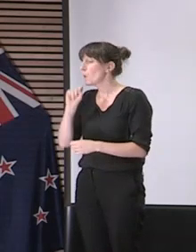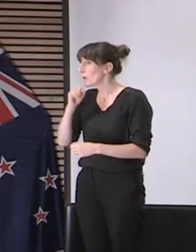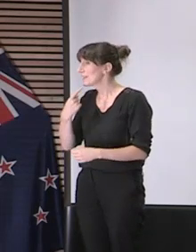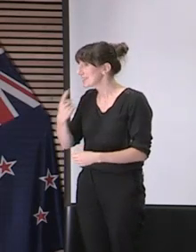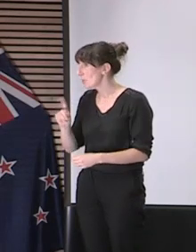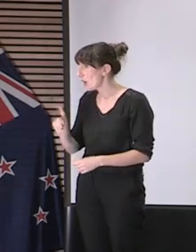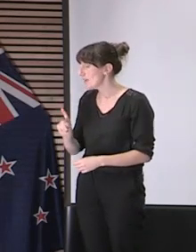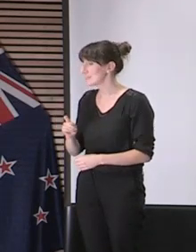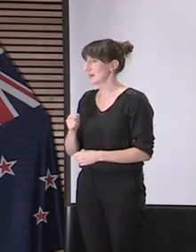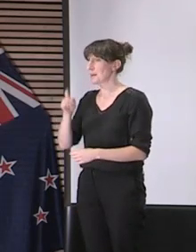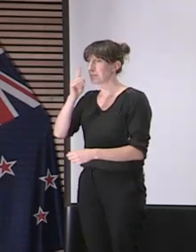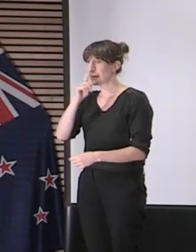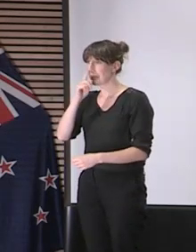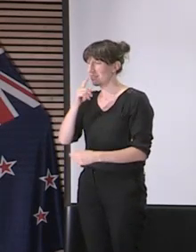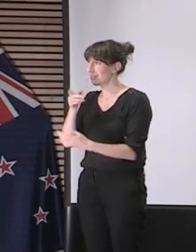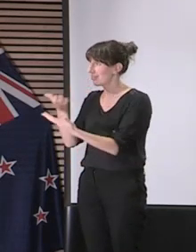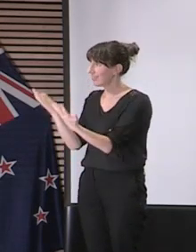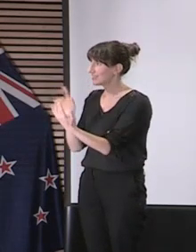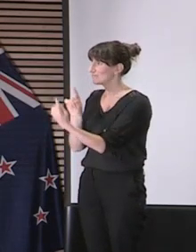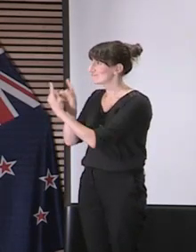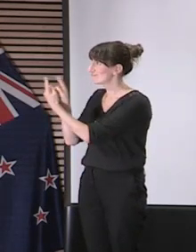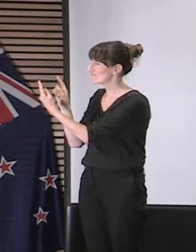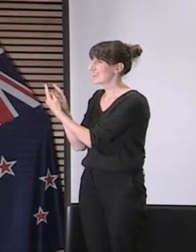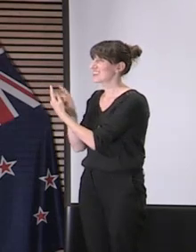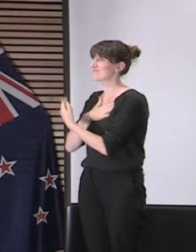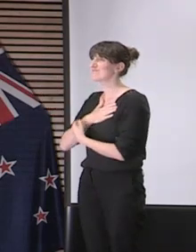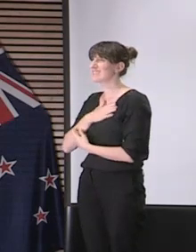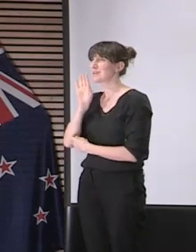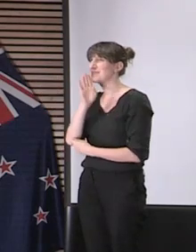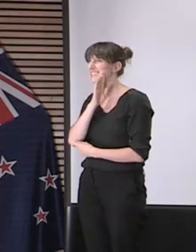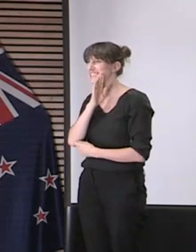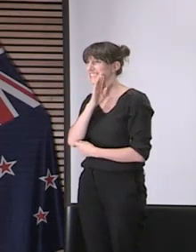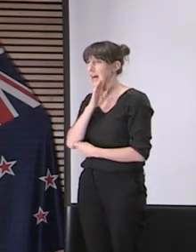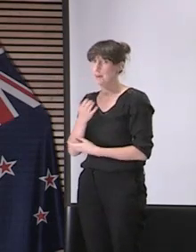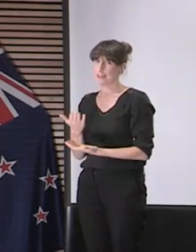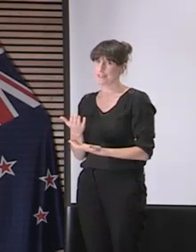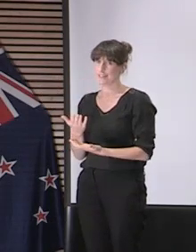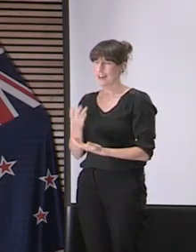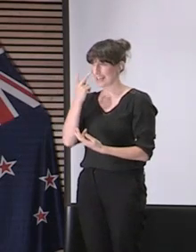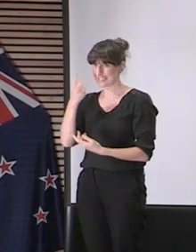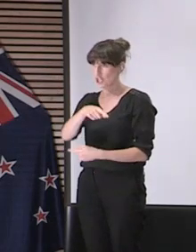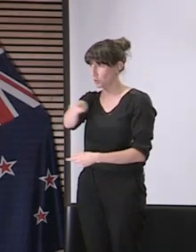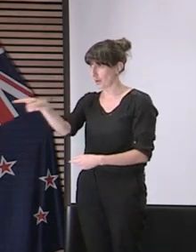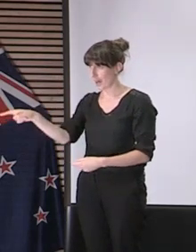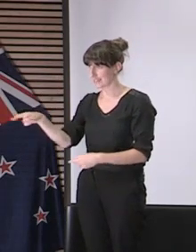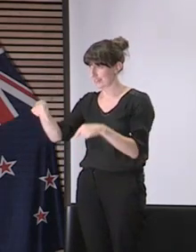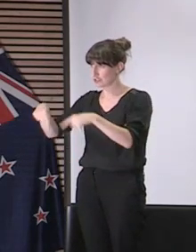get asked this this morning. I miss people and so this is nothing against any of the